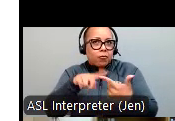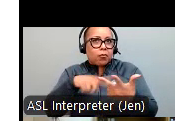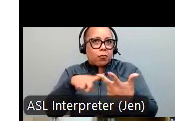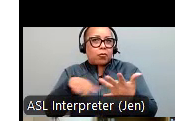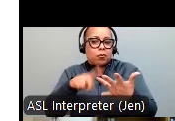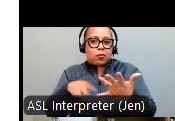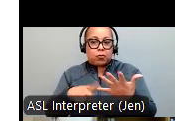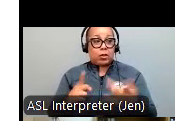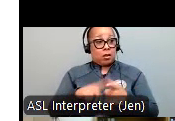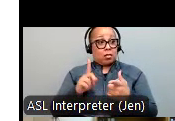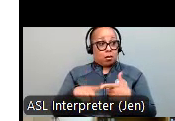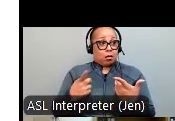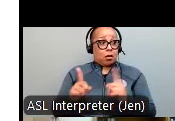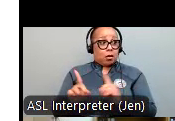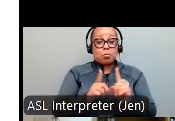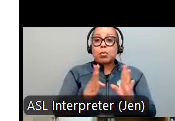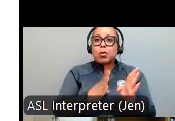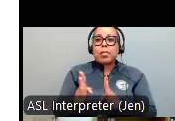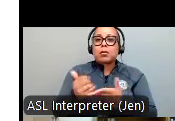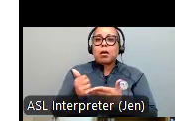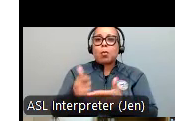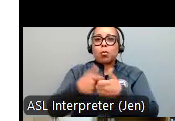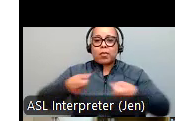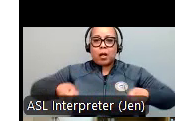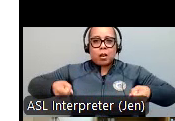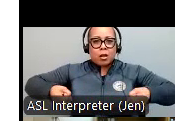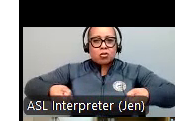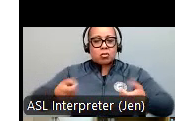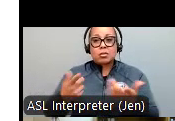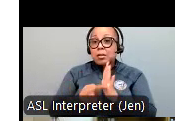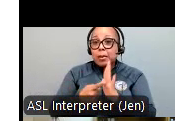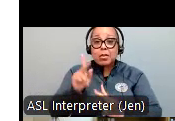and then be prepared to help with luggage if needed. Sometimes people with different